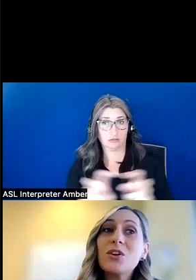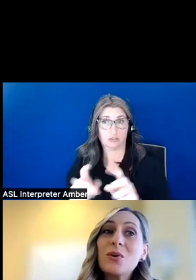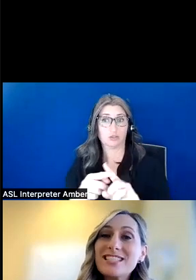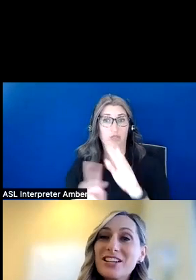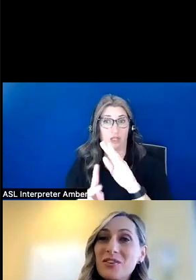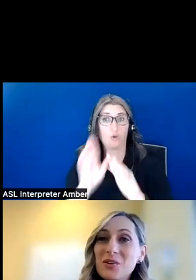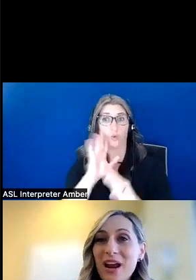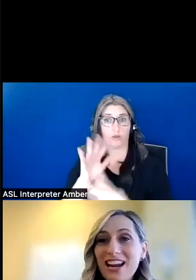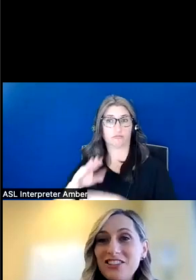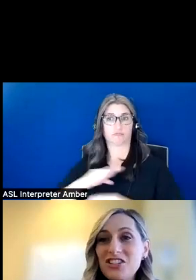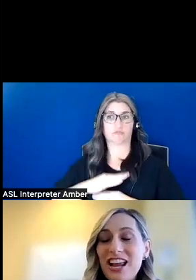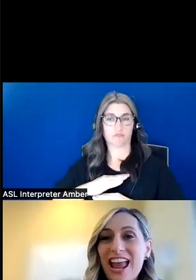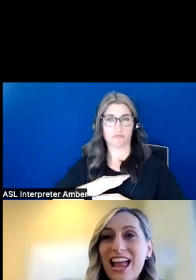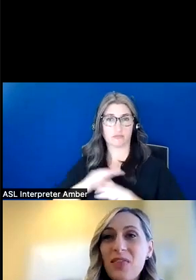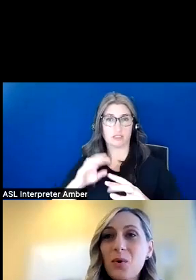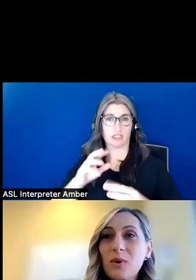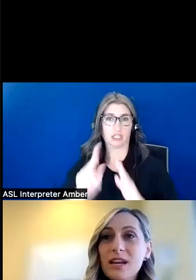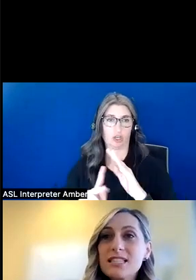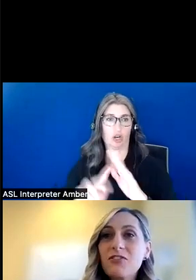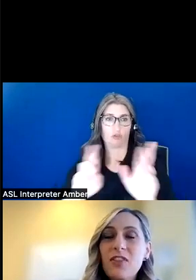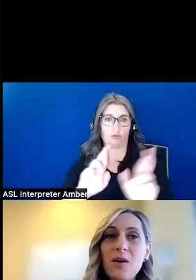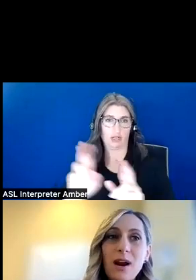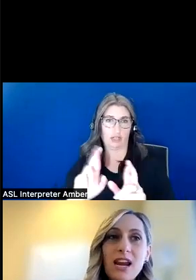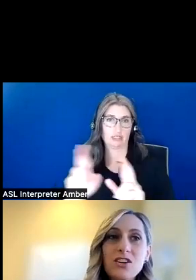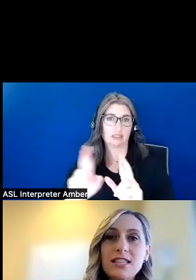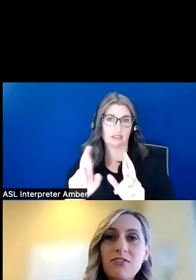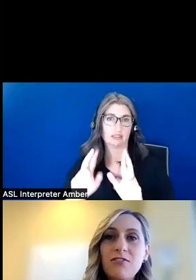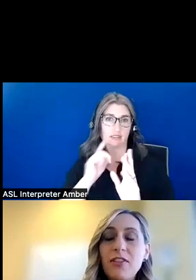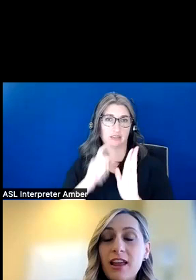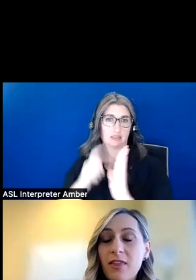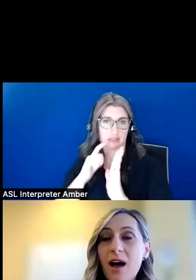You'll notice here there's a range, and the reason for that range is they felt like that